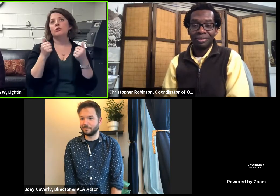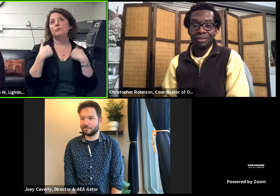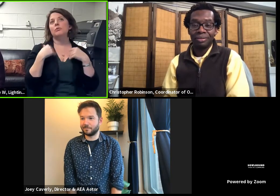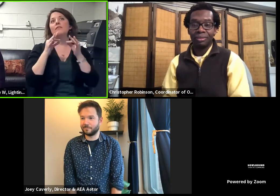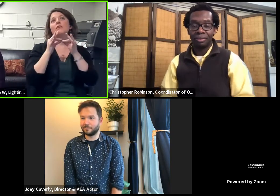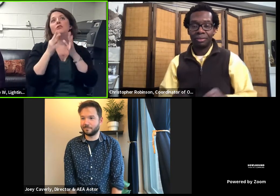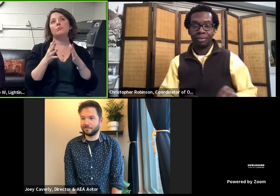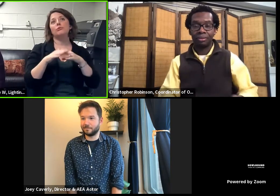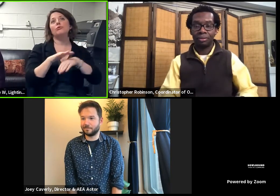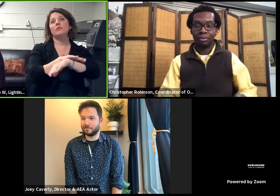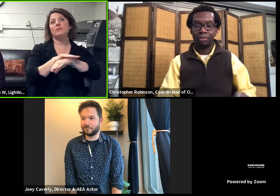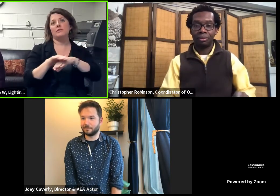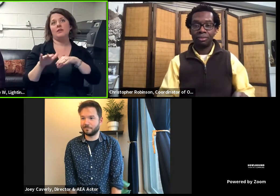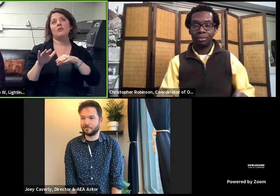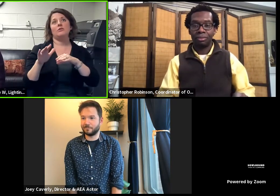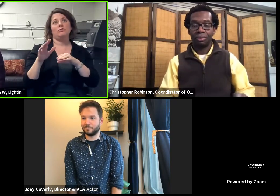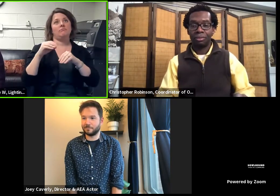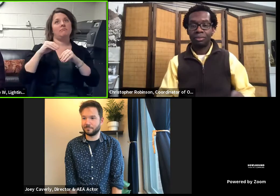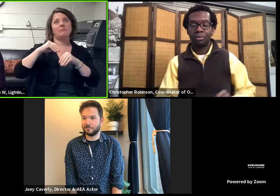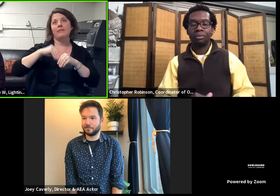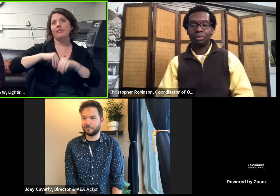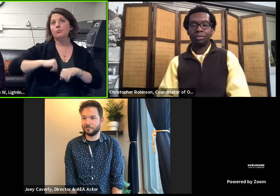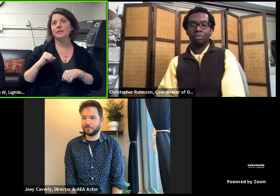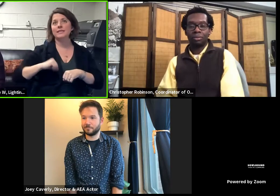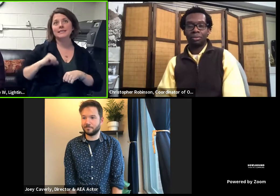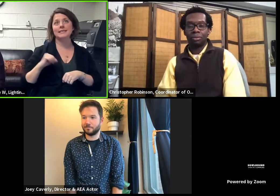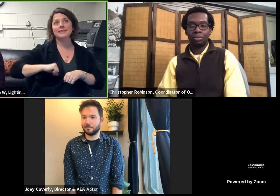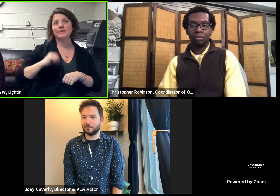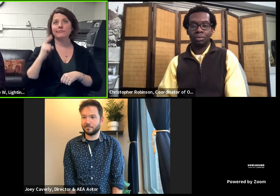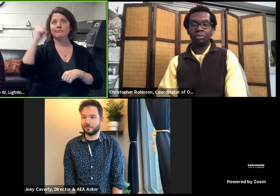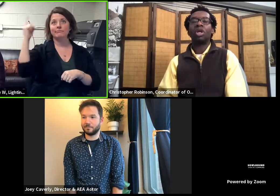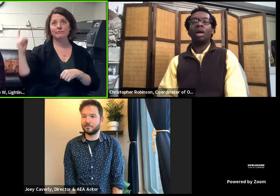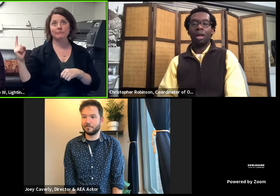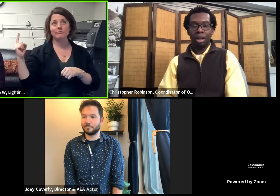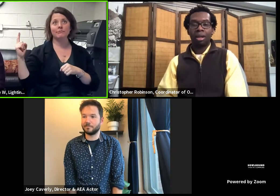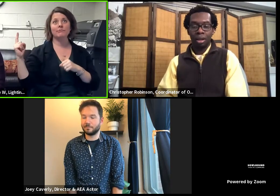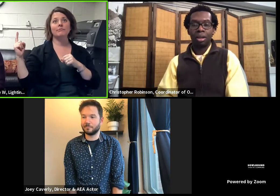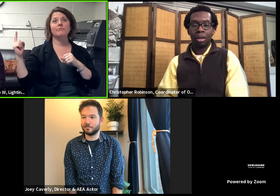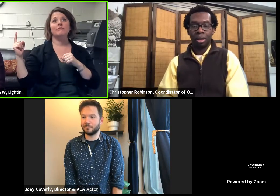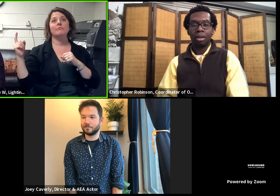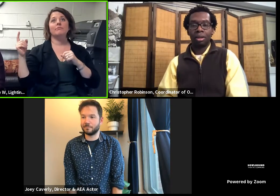Honestly, it's good that sometimes you have interpreters on stage or in the wings,